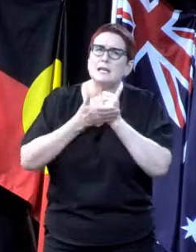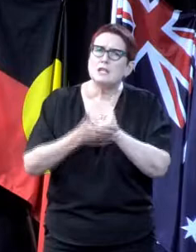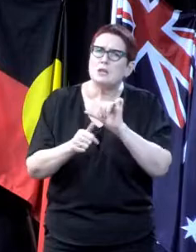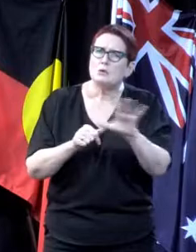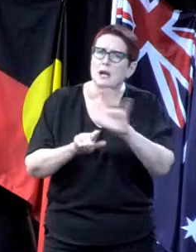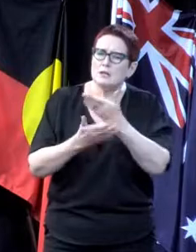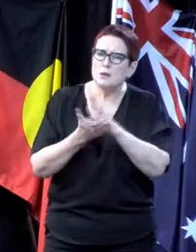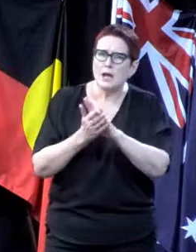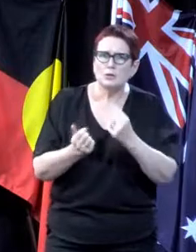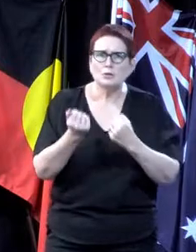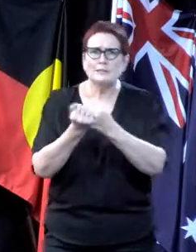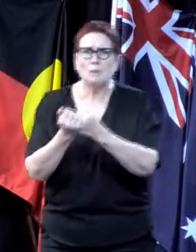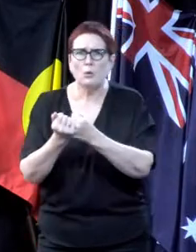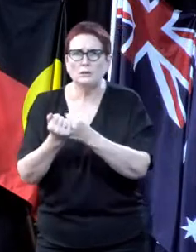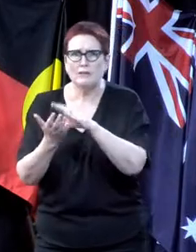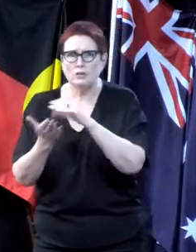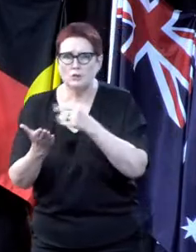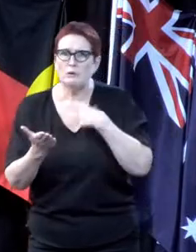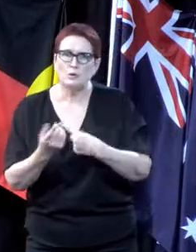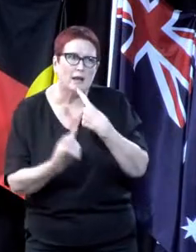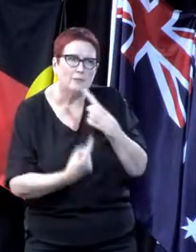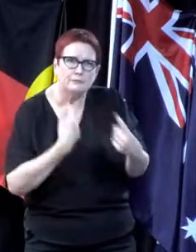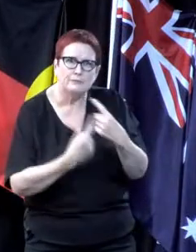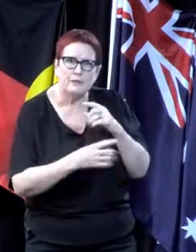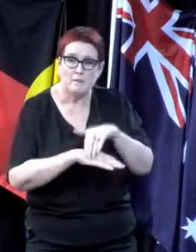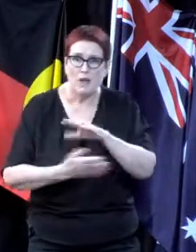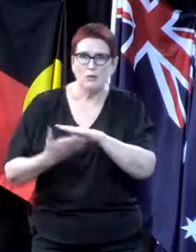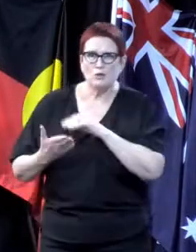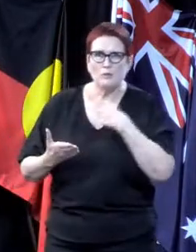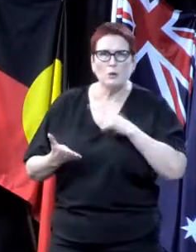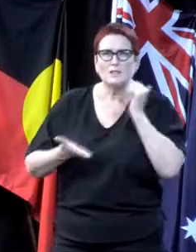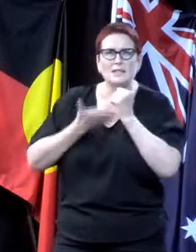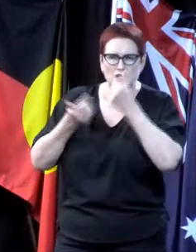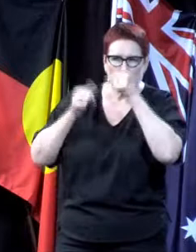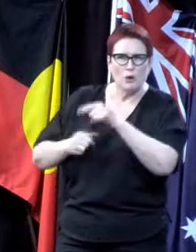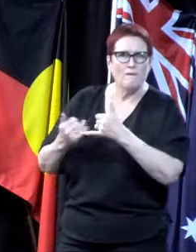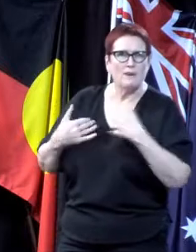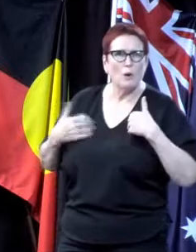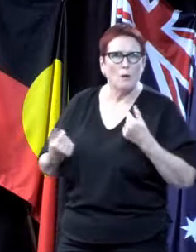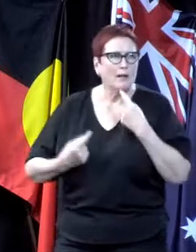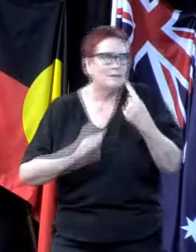other teachers in their planning about individual knowledge on the students that they work with.